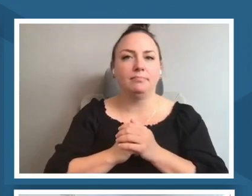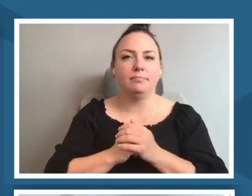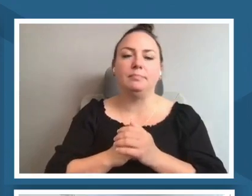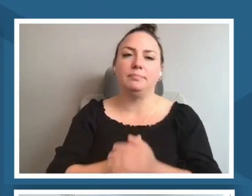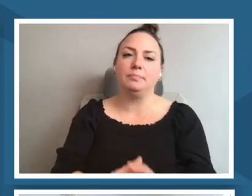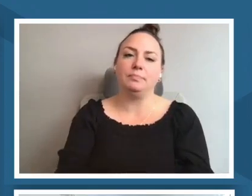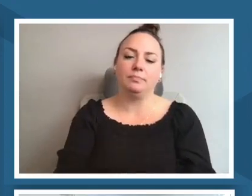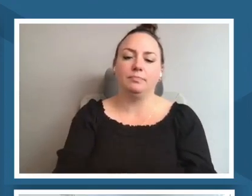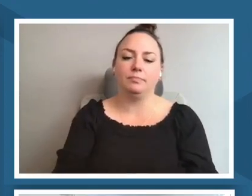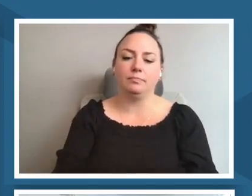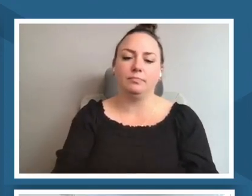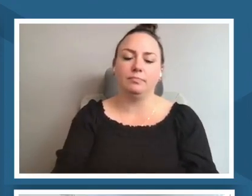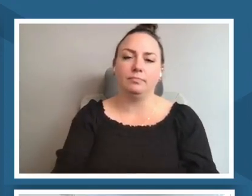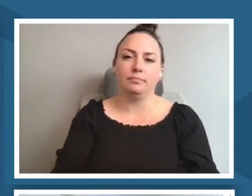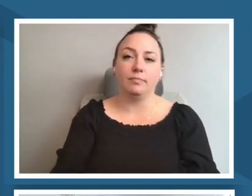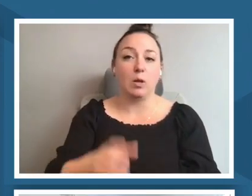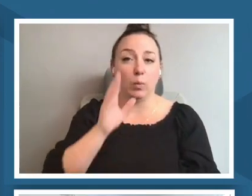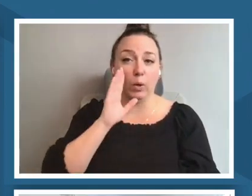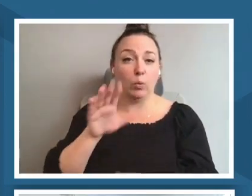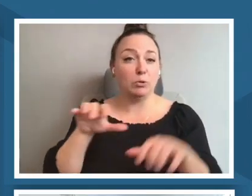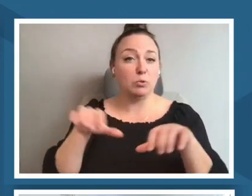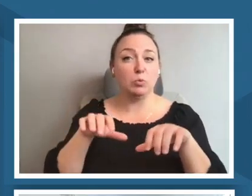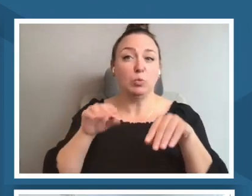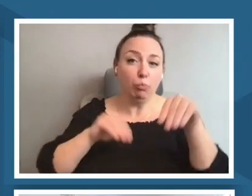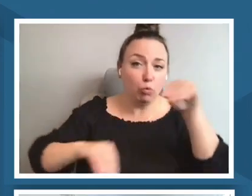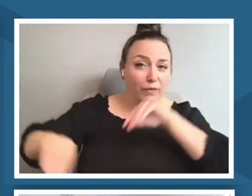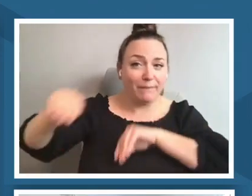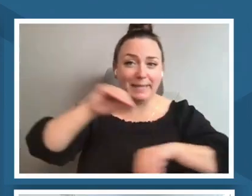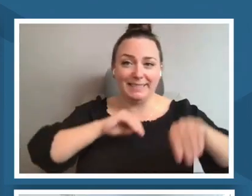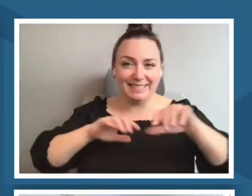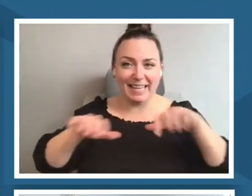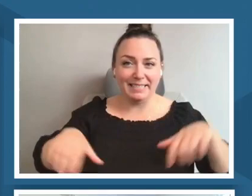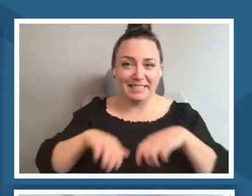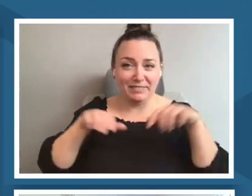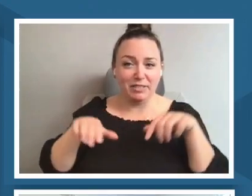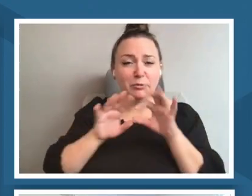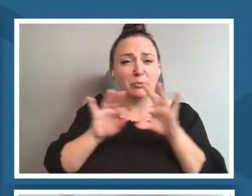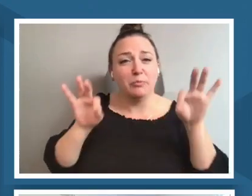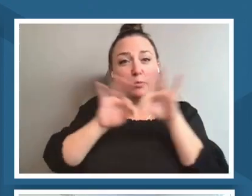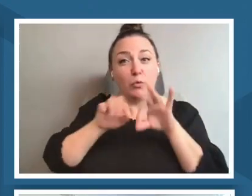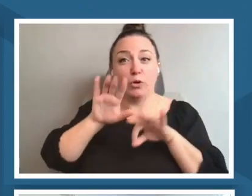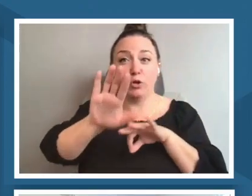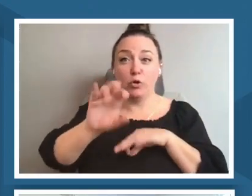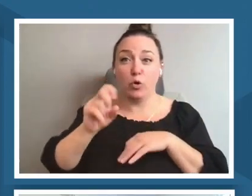movement activity today so if you could